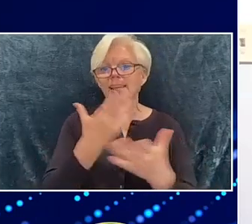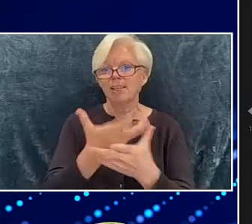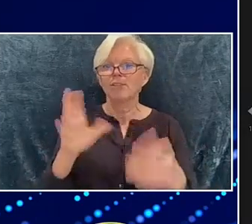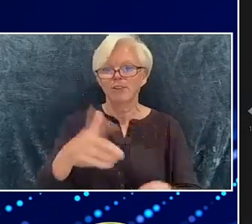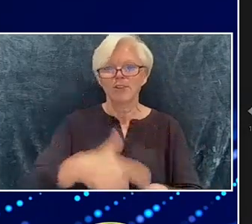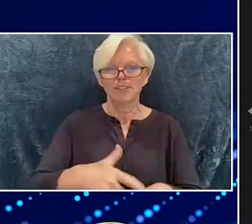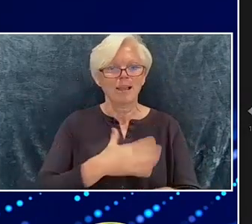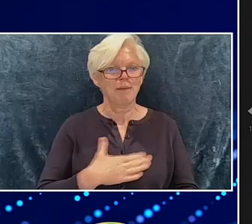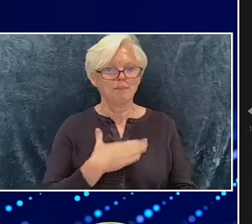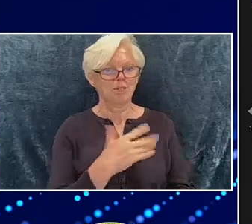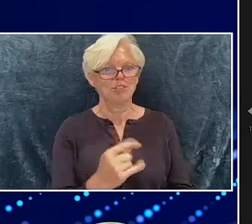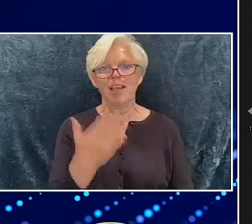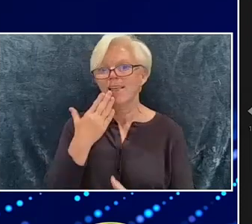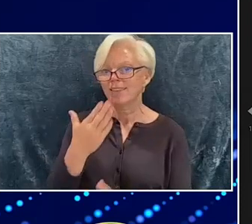Thank you, Laurie. We appreciate your comment.